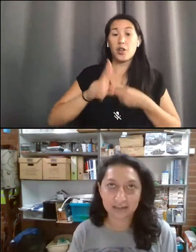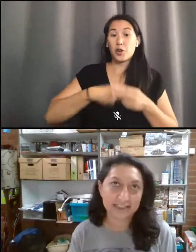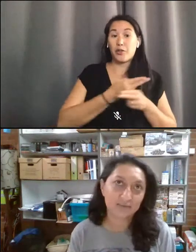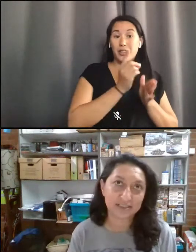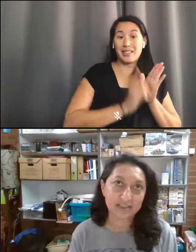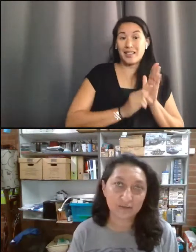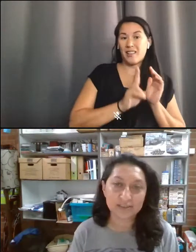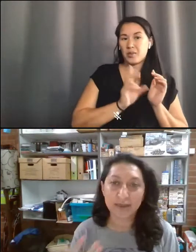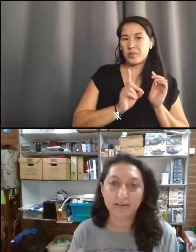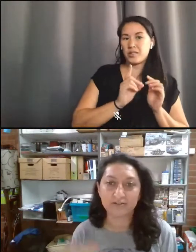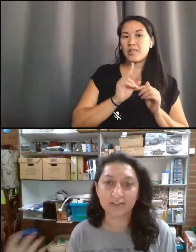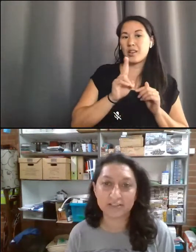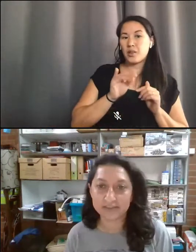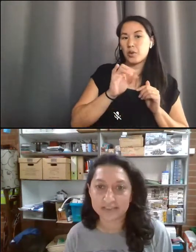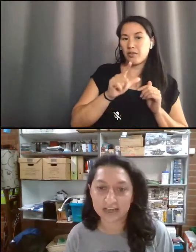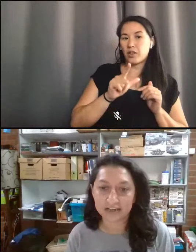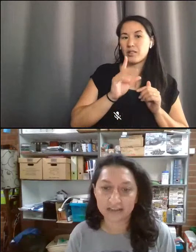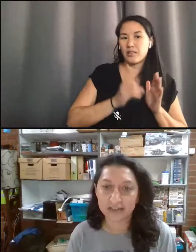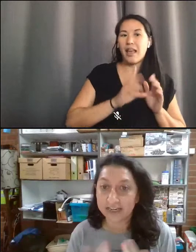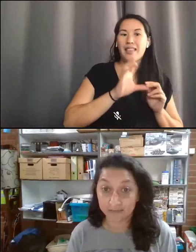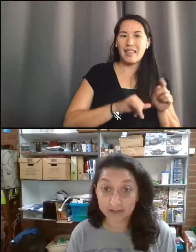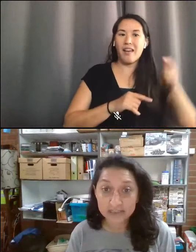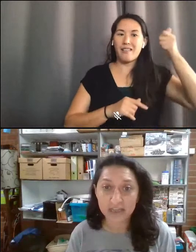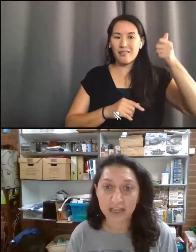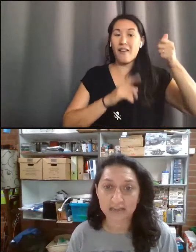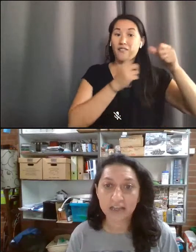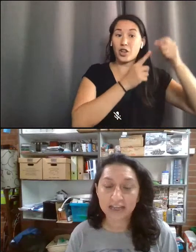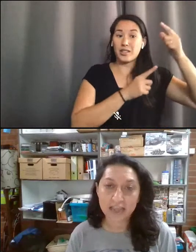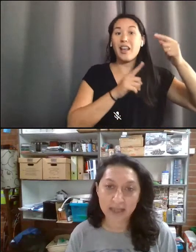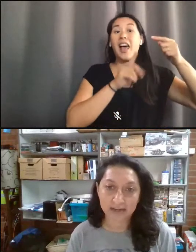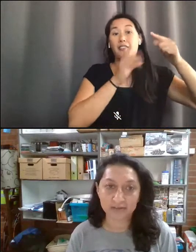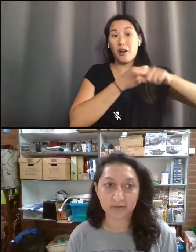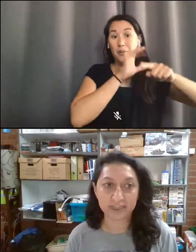i guess was was the parent of inclusive design that it came first and came out of the built-in